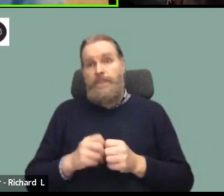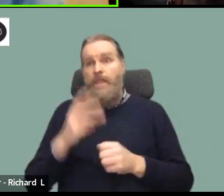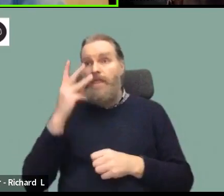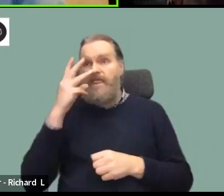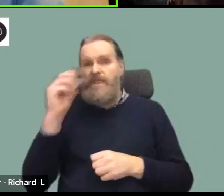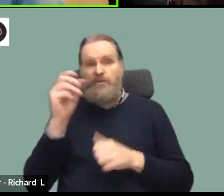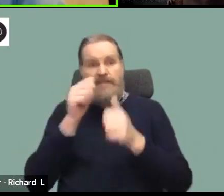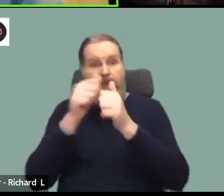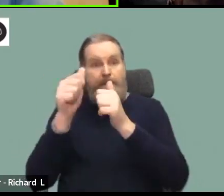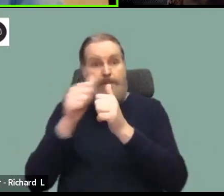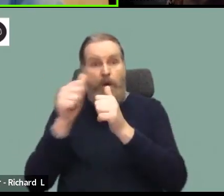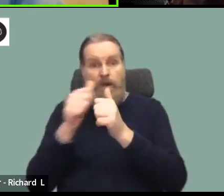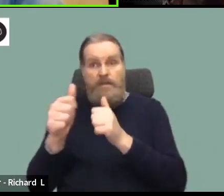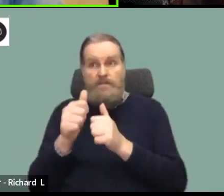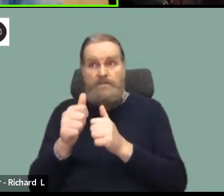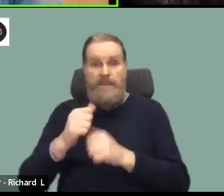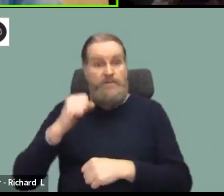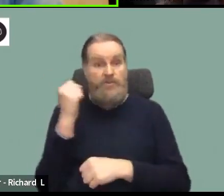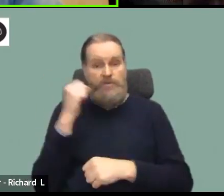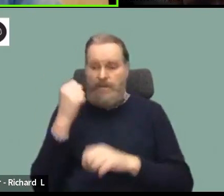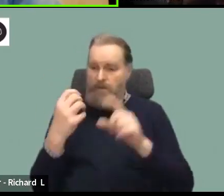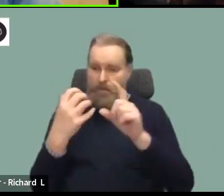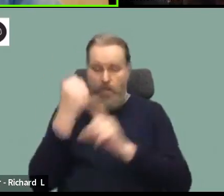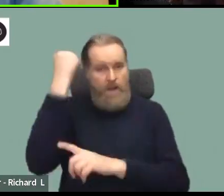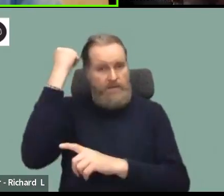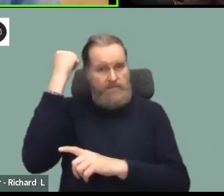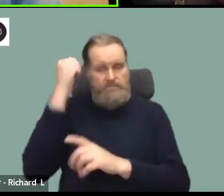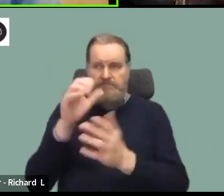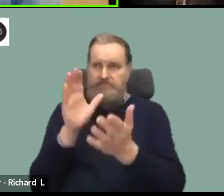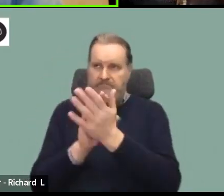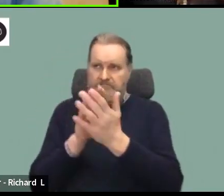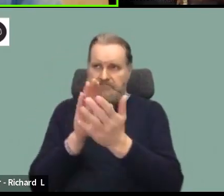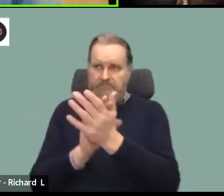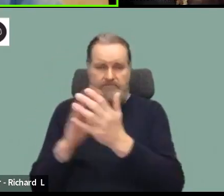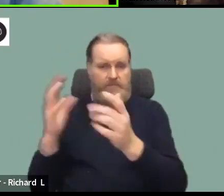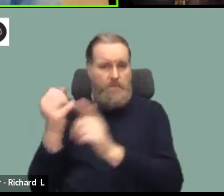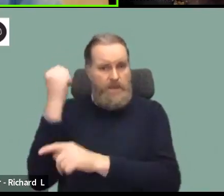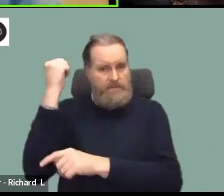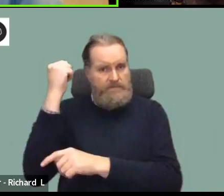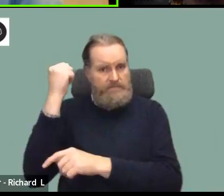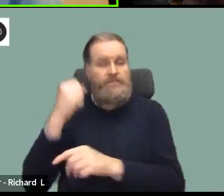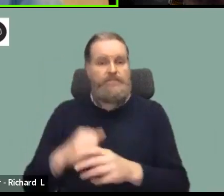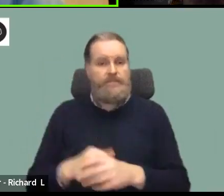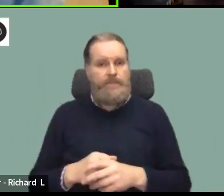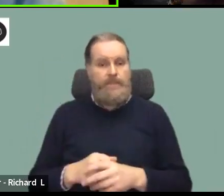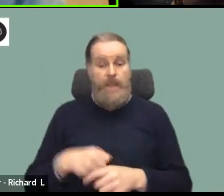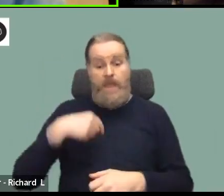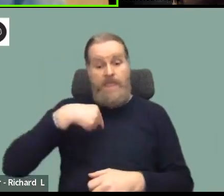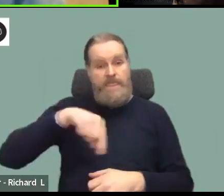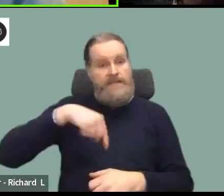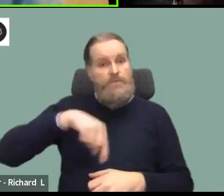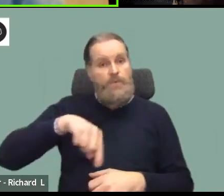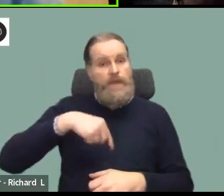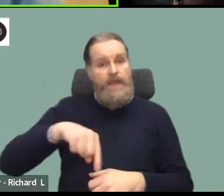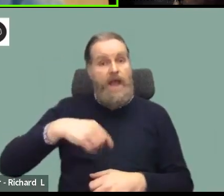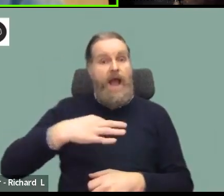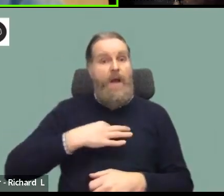I think I think employers in the sky I think employers in the scottish devolve areas that one the ballot including Scottish Government's fantastic effort. So, I know this So, I know this week, our reference